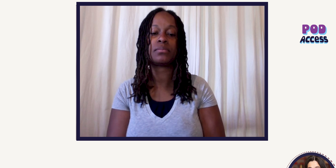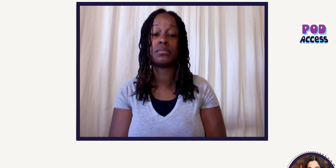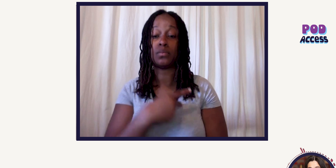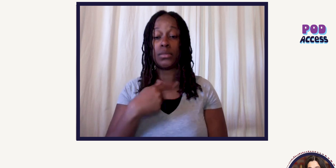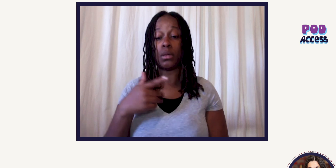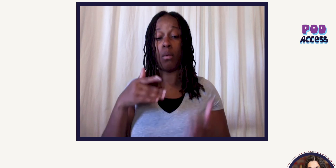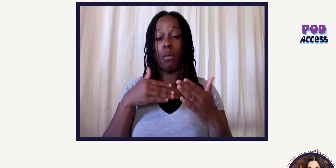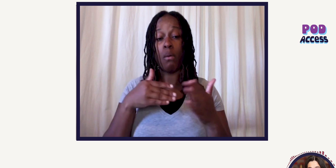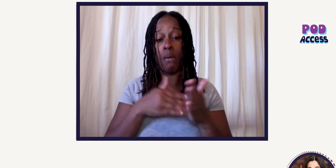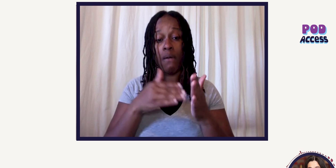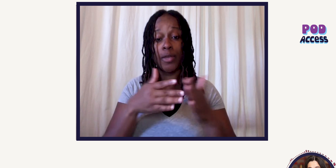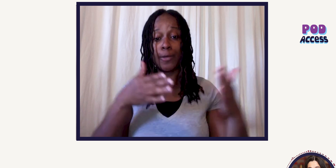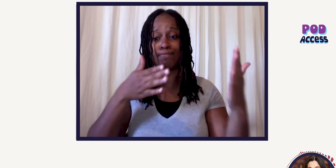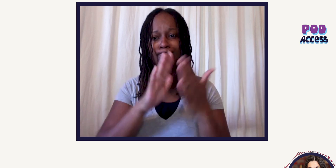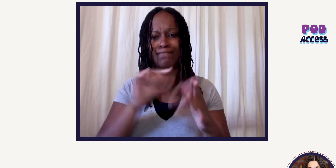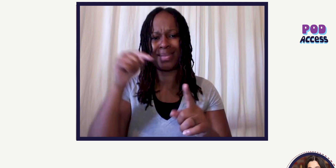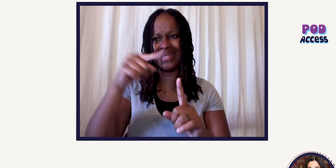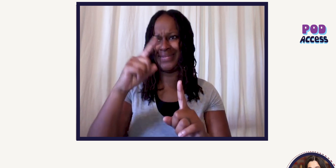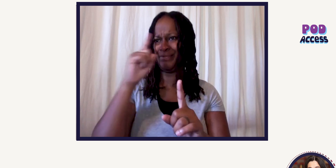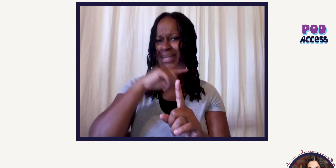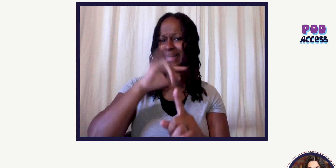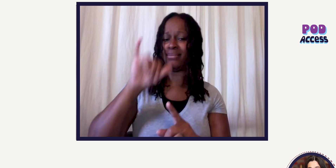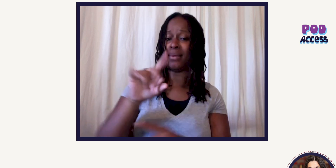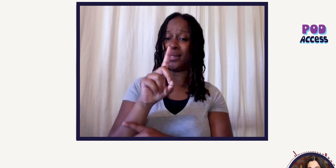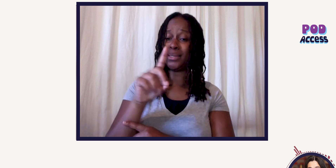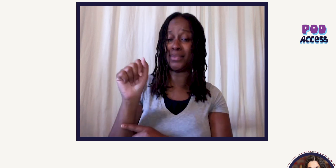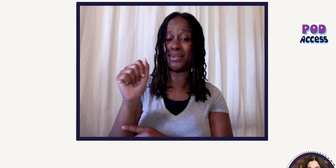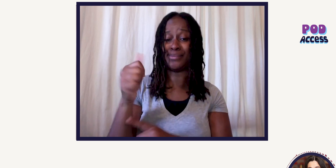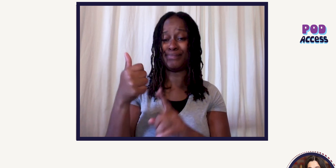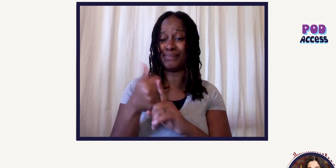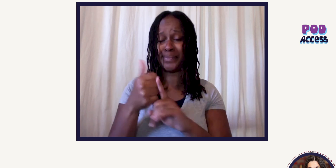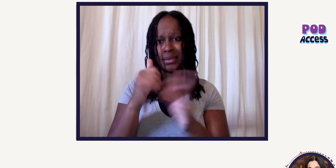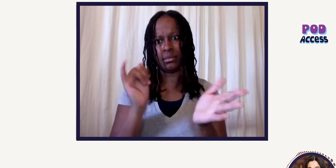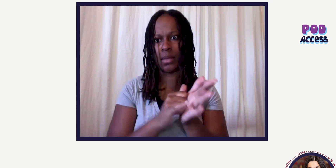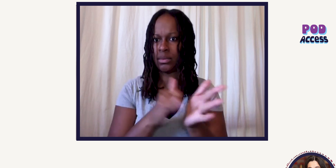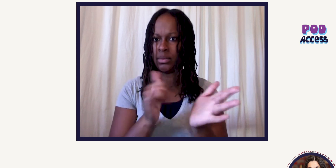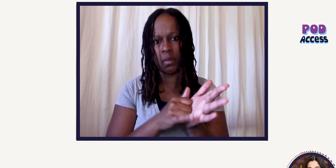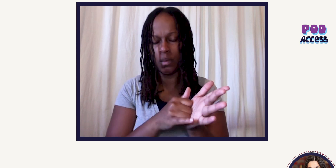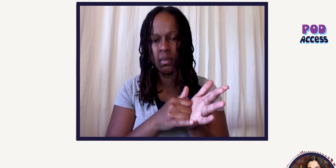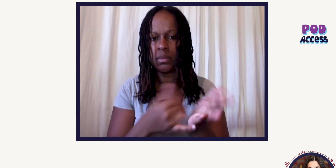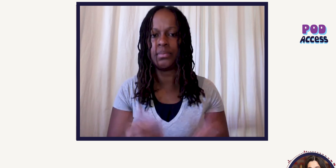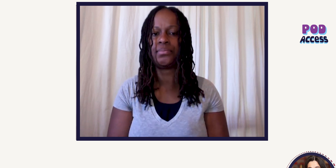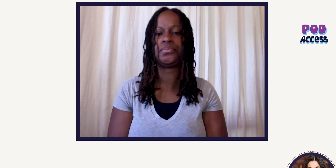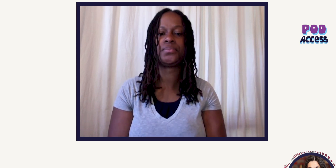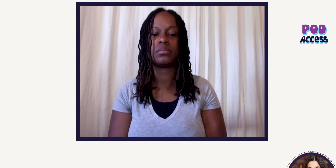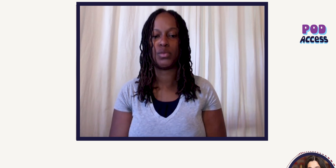We often encounter this myth that disability is impossible to talk about without being canceled, folks being